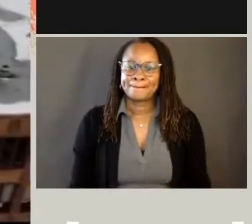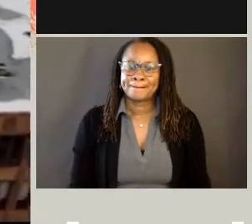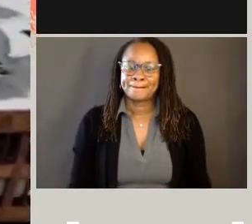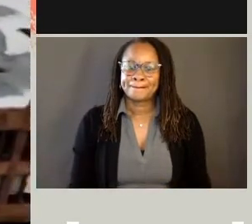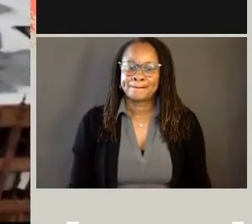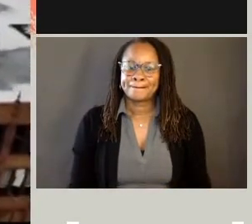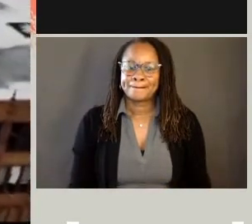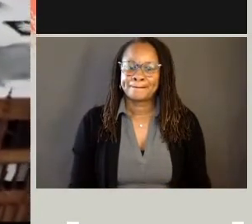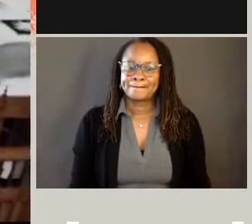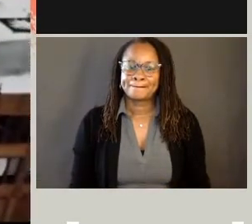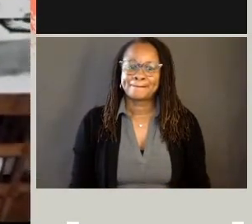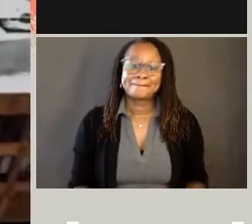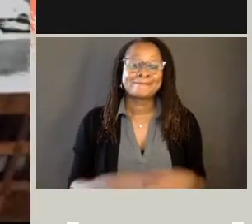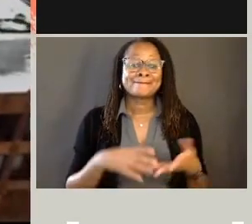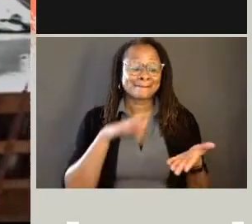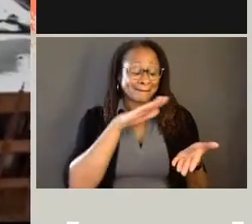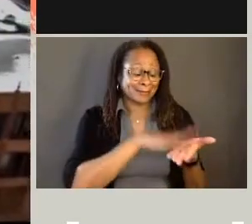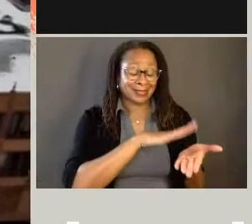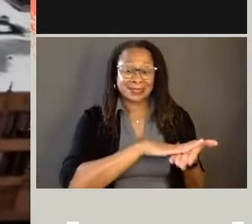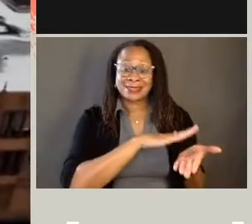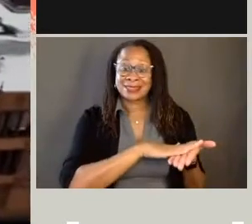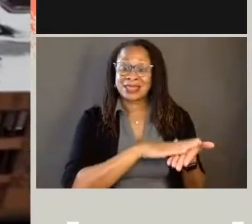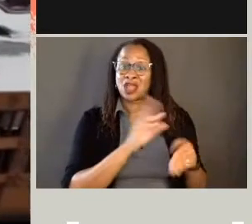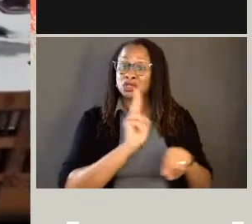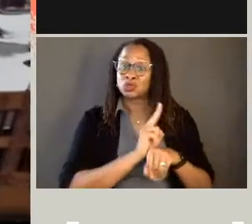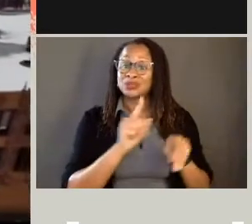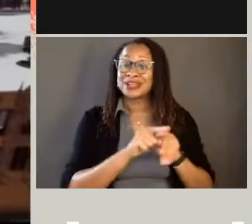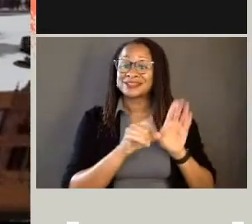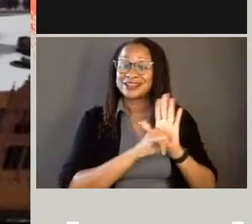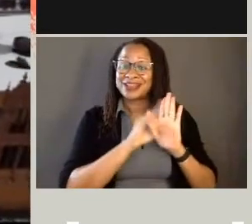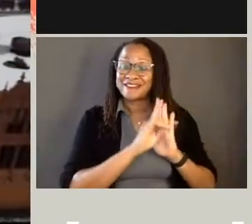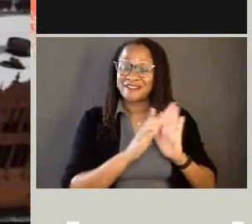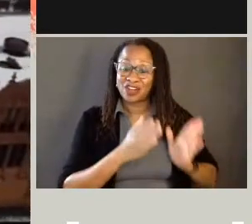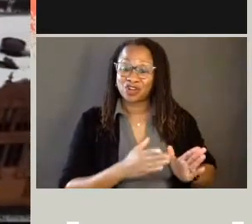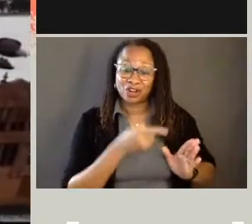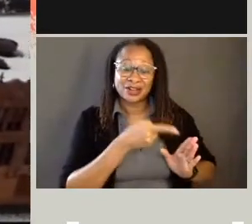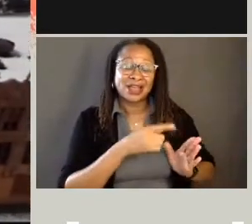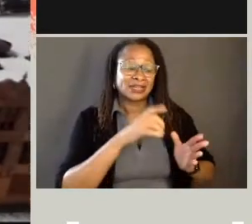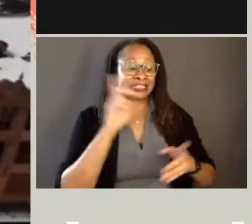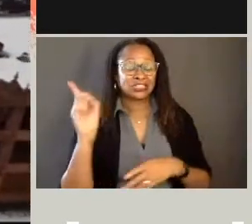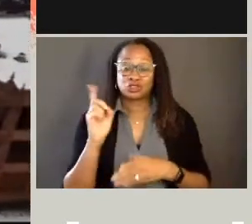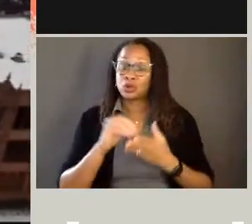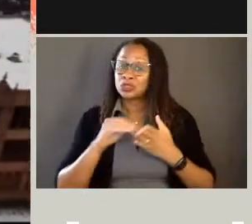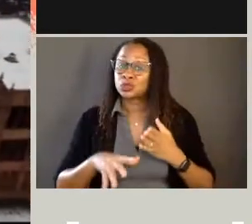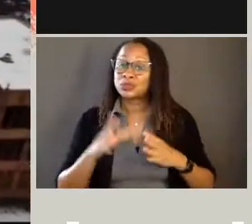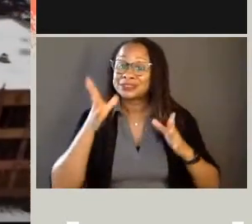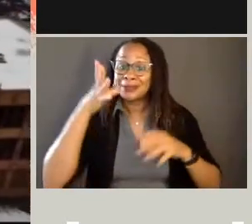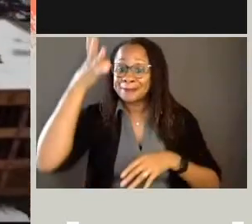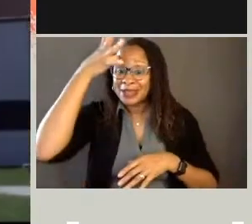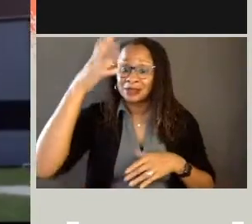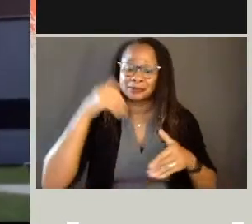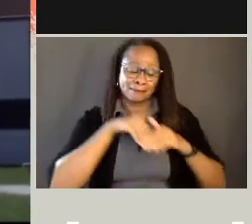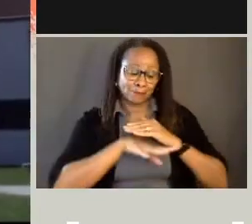Schools that have always been used as the identifier, Detroit students and parents, they born in this community,